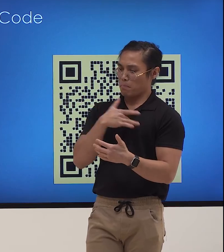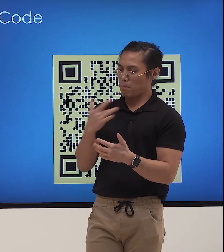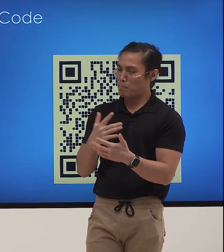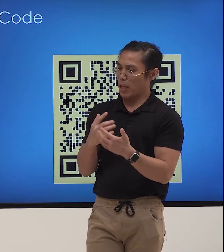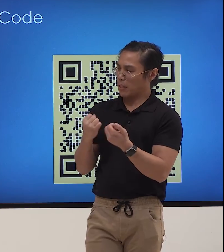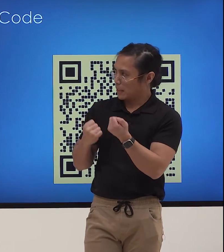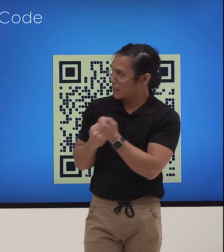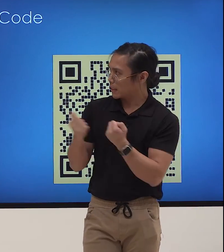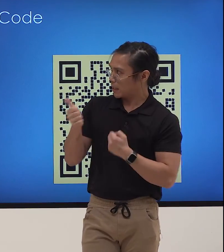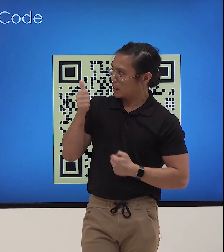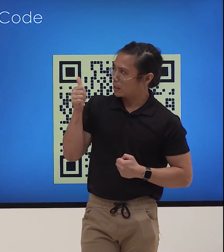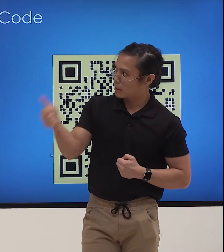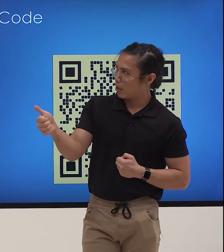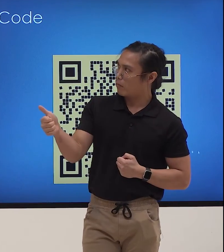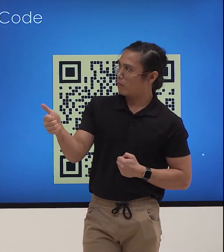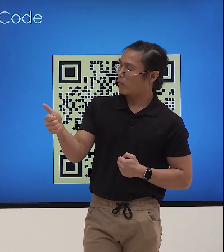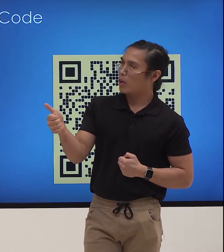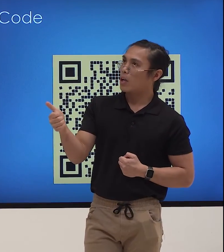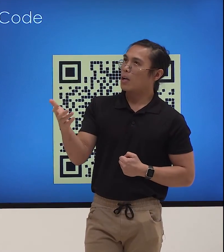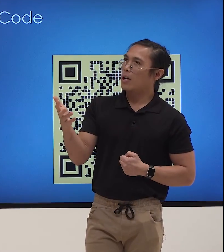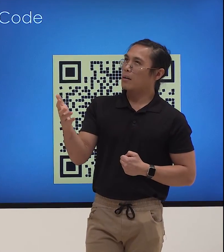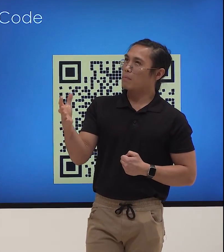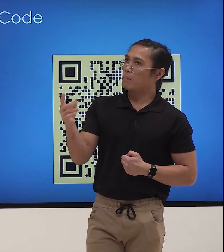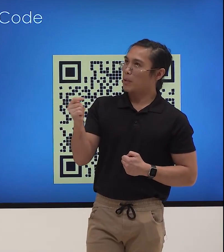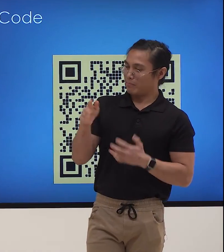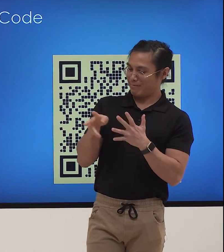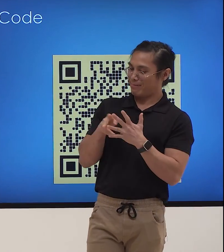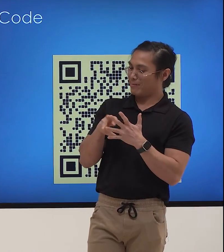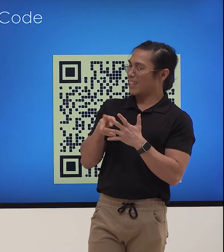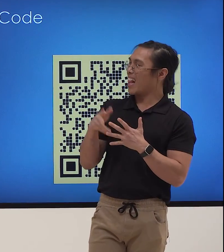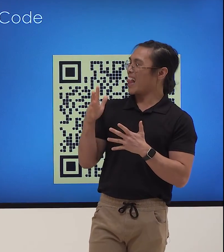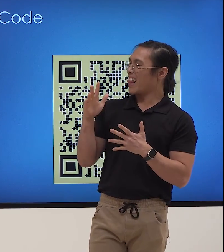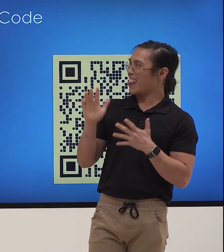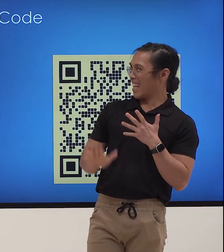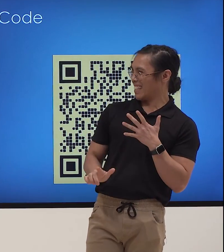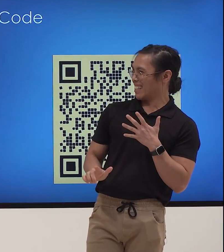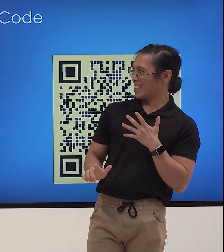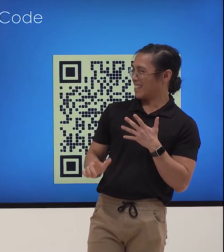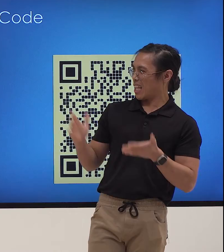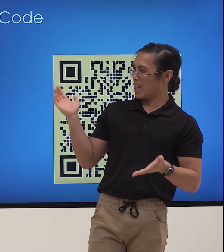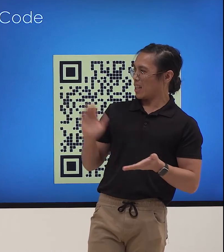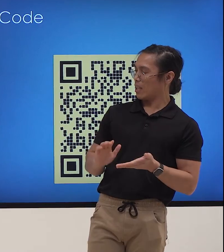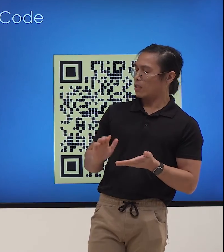They have that seasoning, if you will. For our younger students, they don't have that life experience.